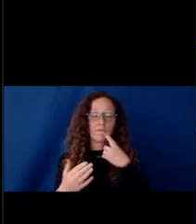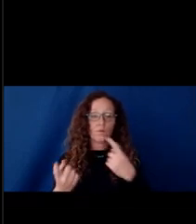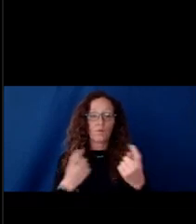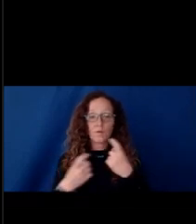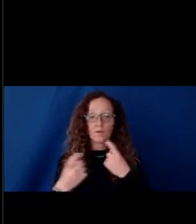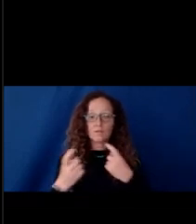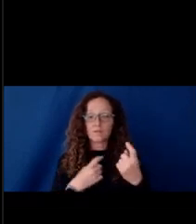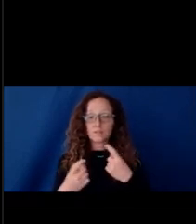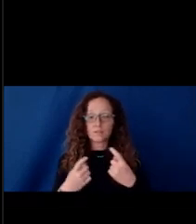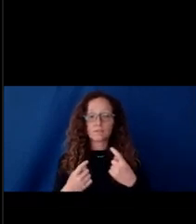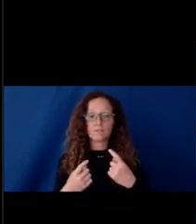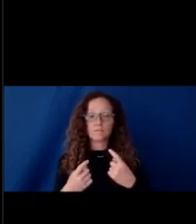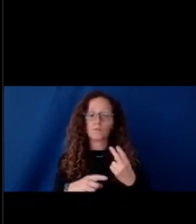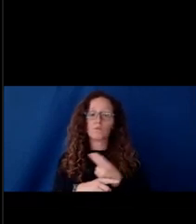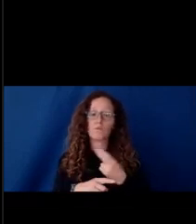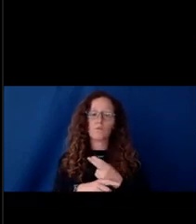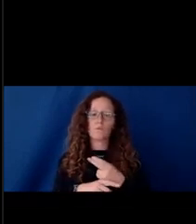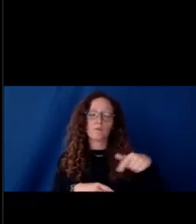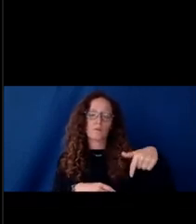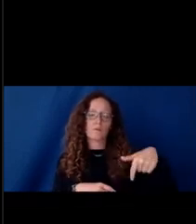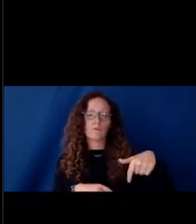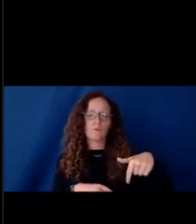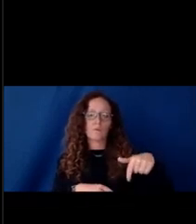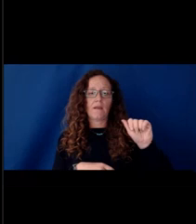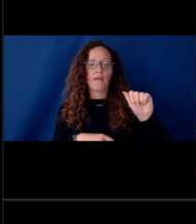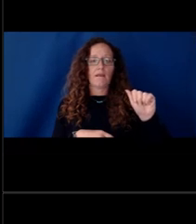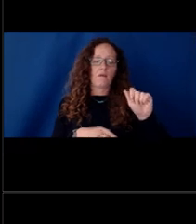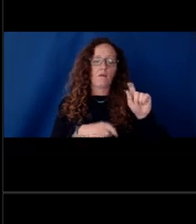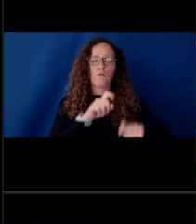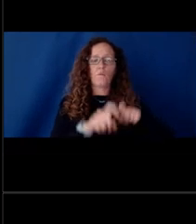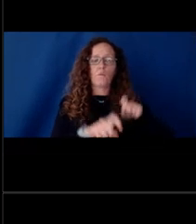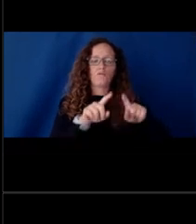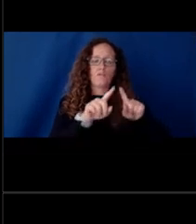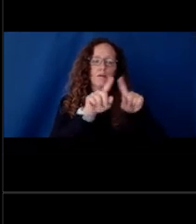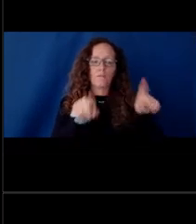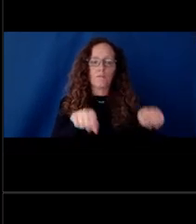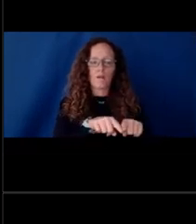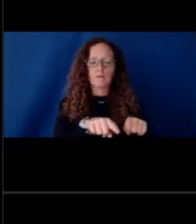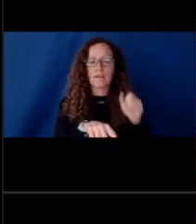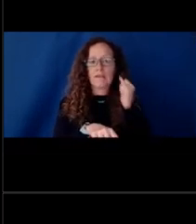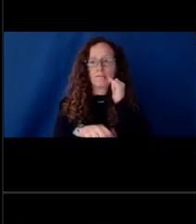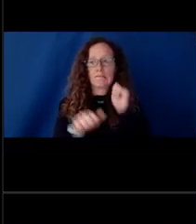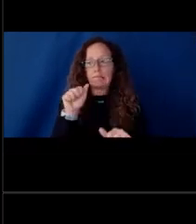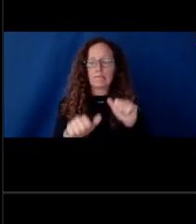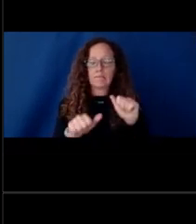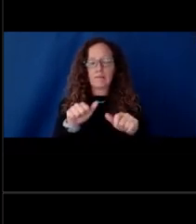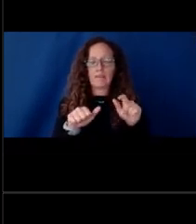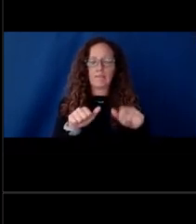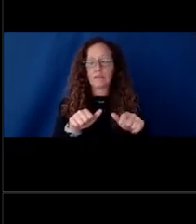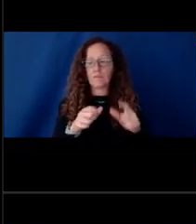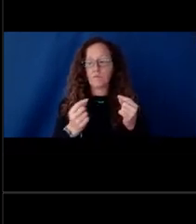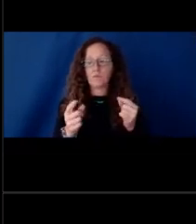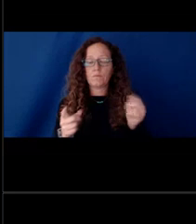Please use the question box to input your questions. And if you're unfamiliar with this interface, you can find the question box in the toolbar. So,